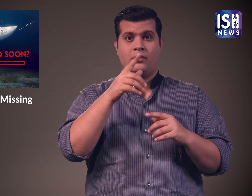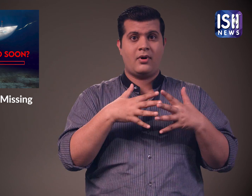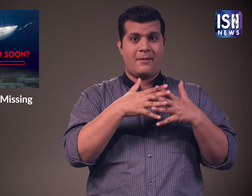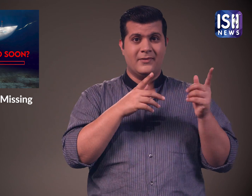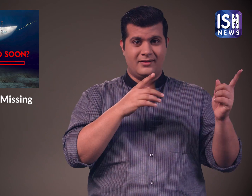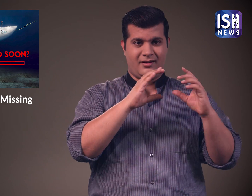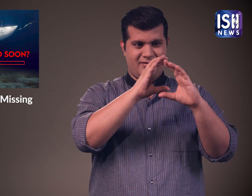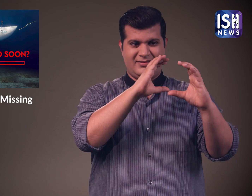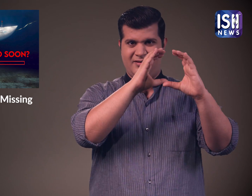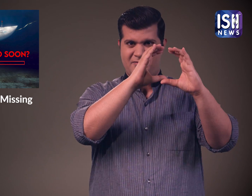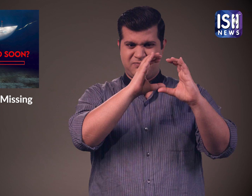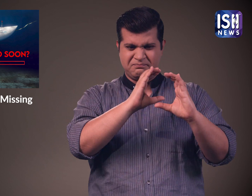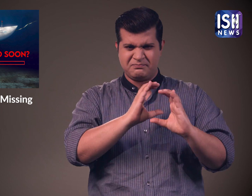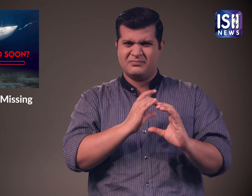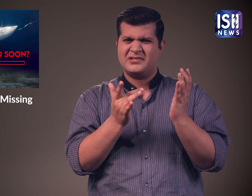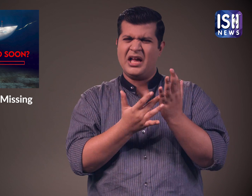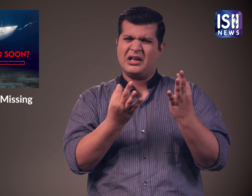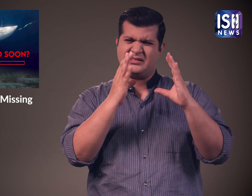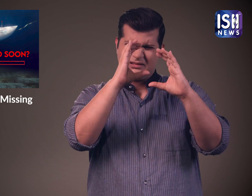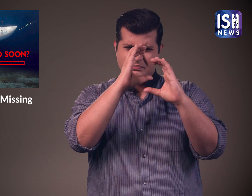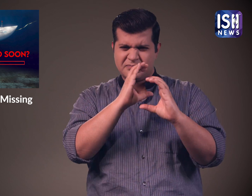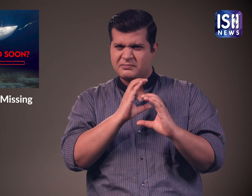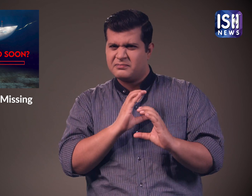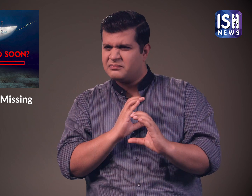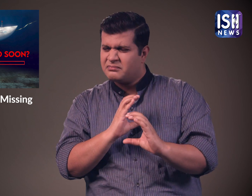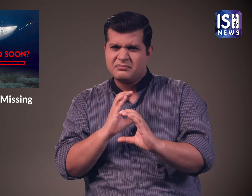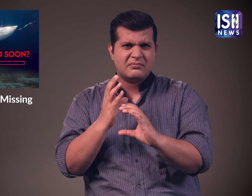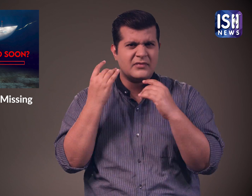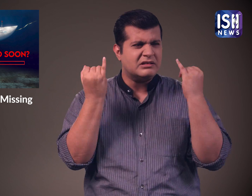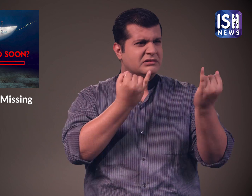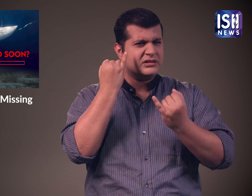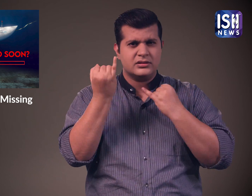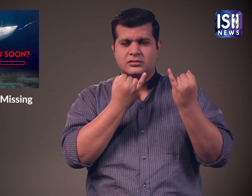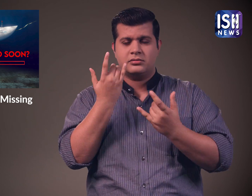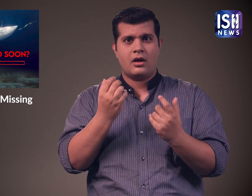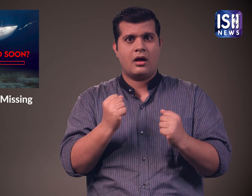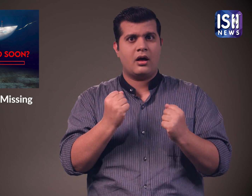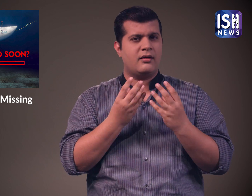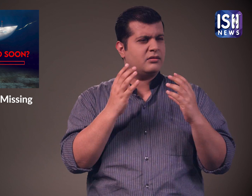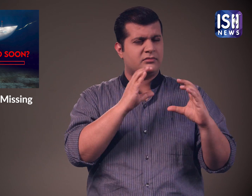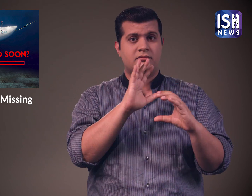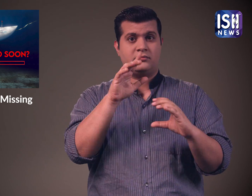A cutting edge American submarine was looking for the Titan.